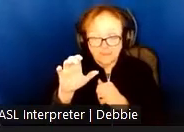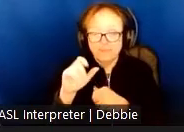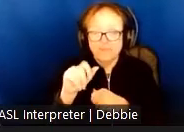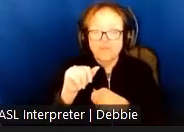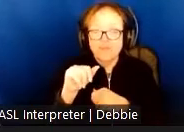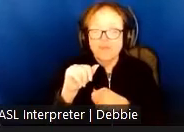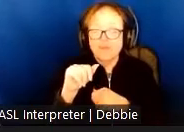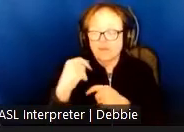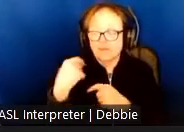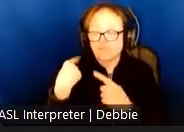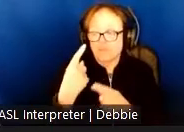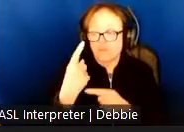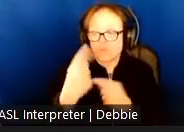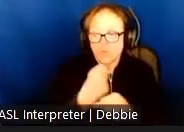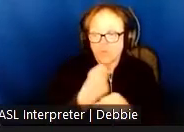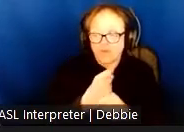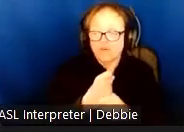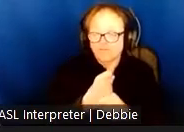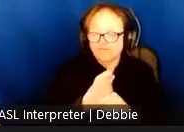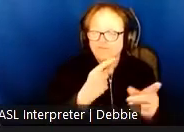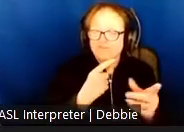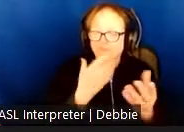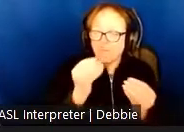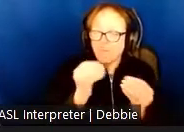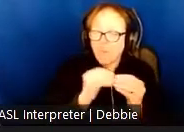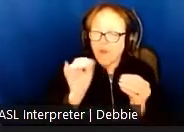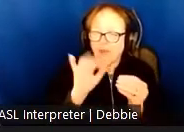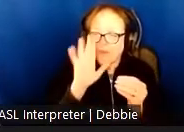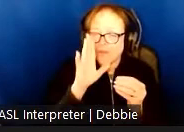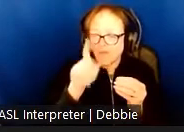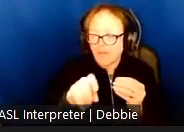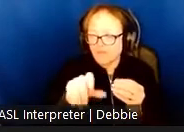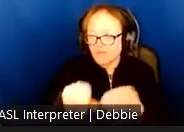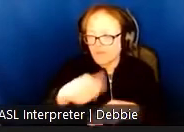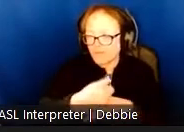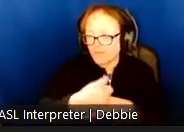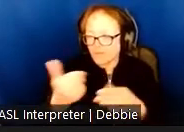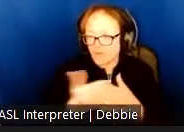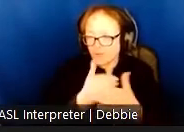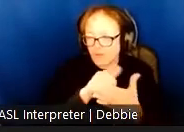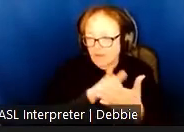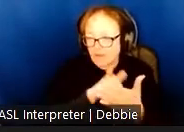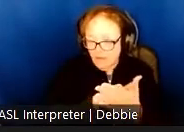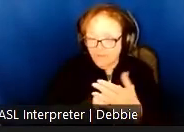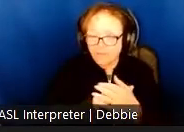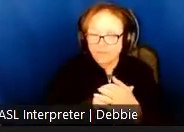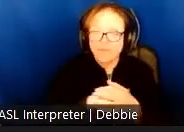you will most likely need to create a new account. If you have applied for an organizational